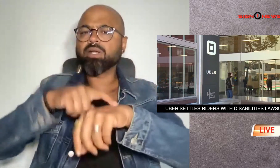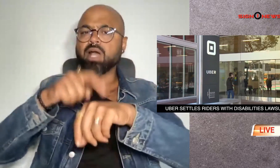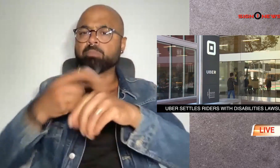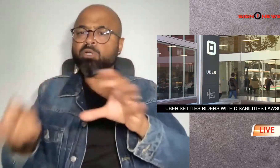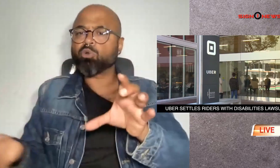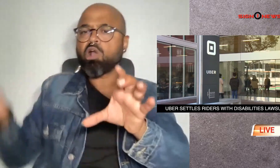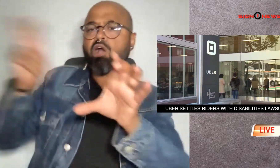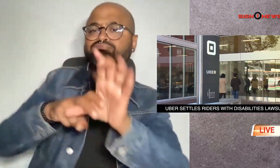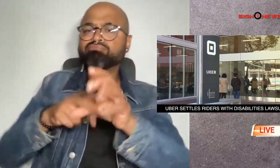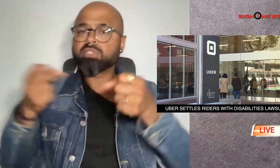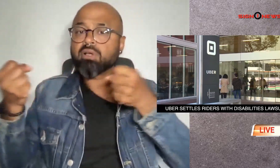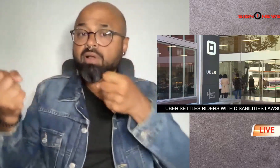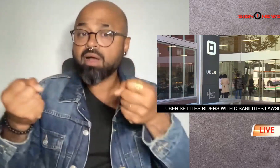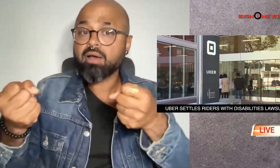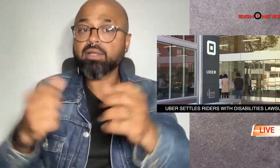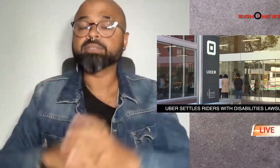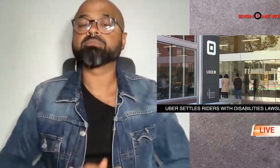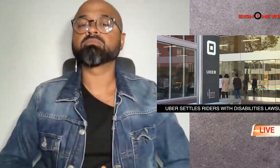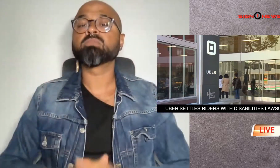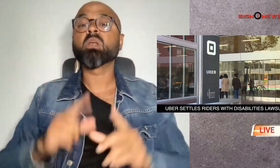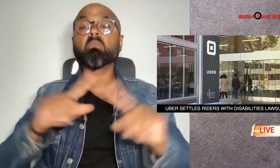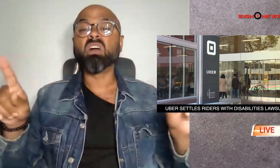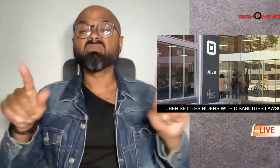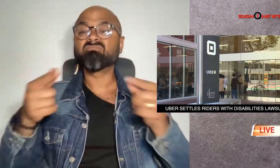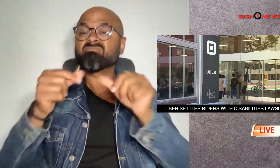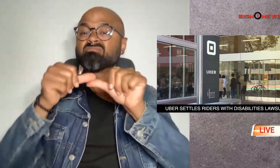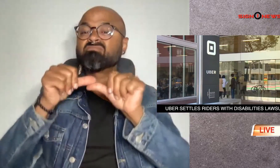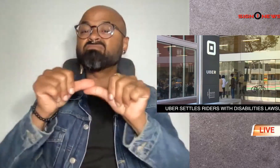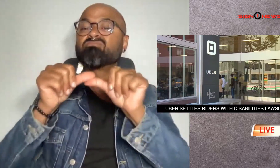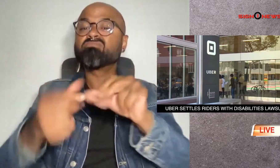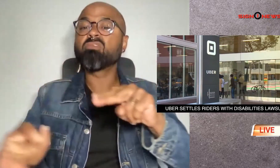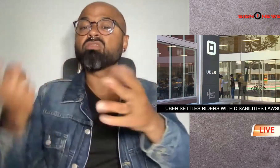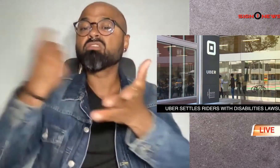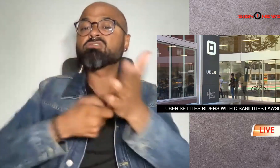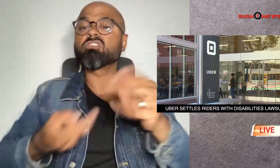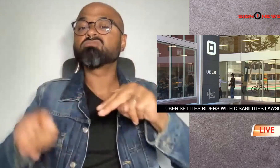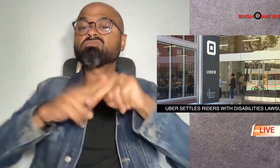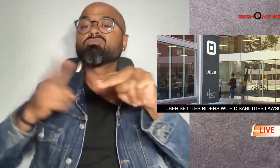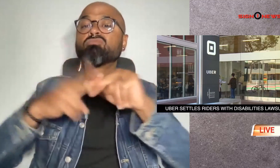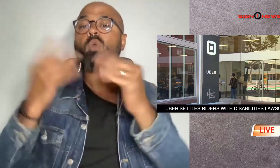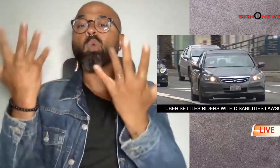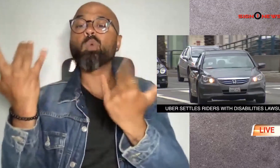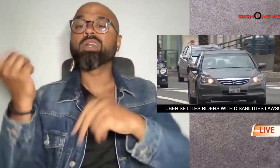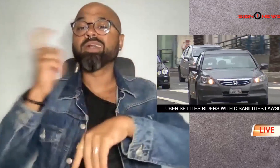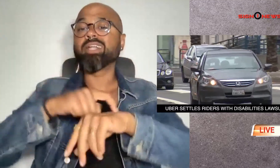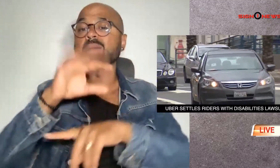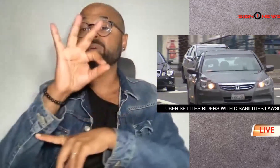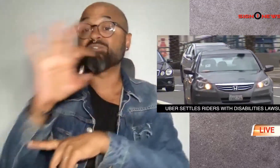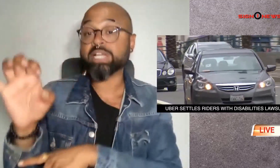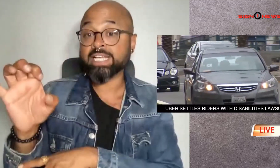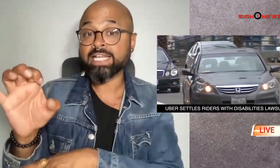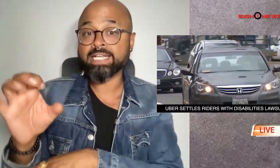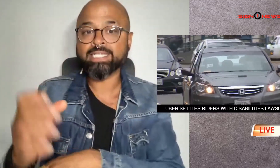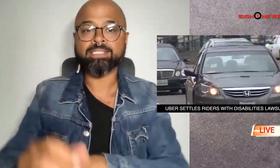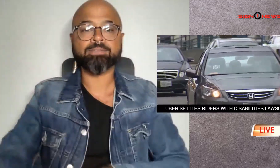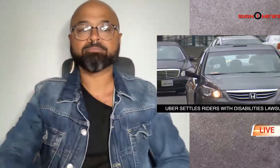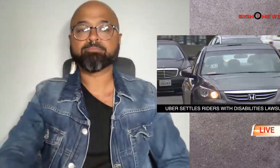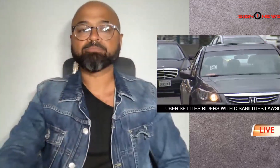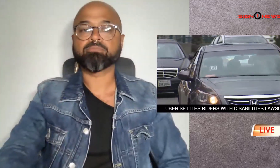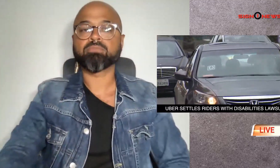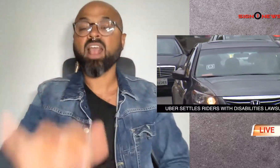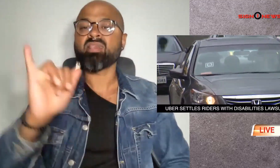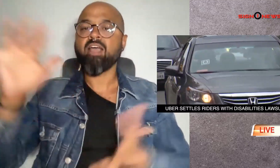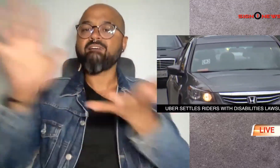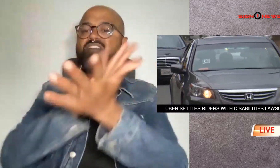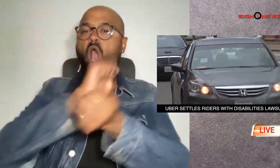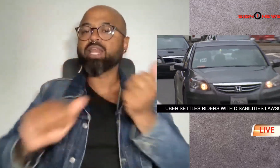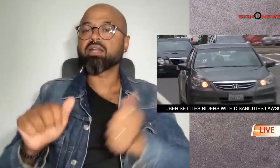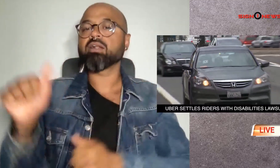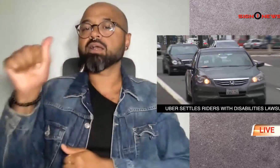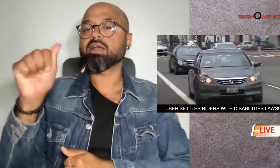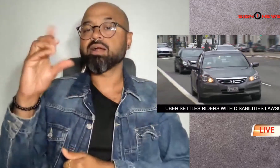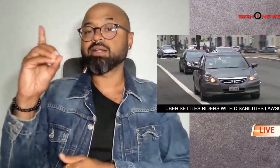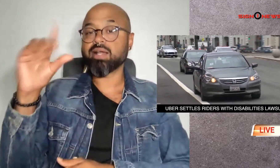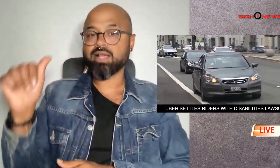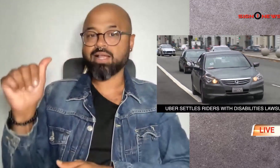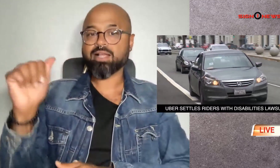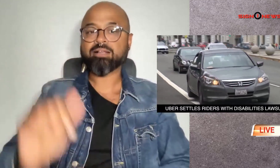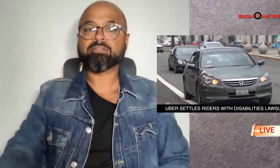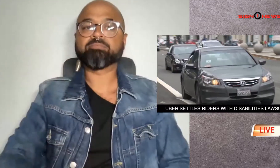get into the car but they continue to add wait time fees that violates the Americans